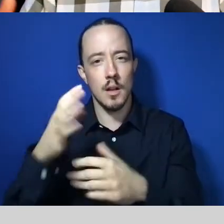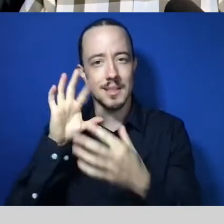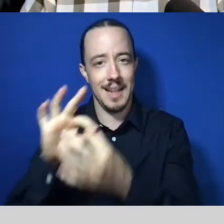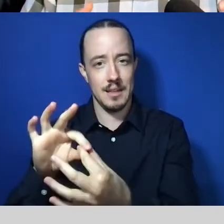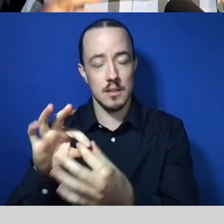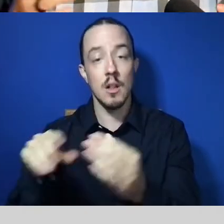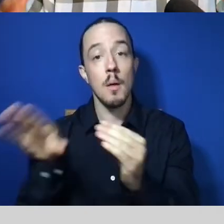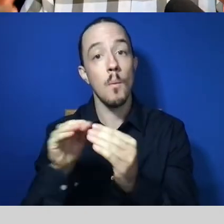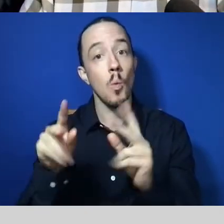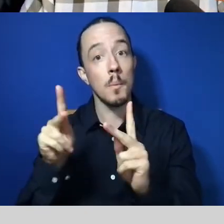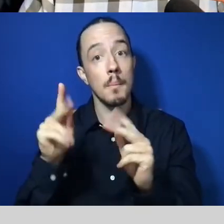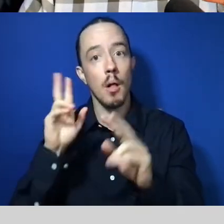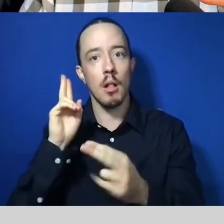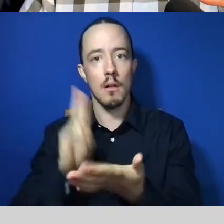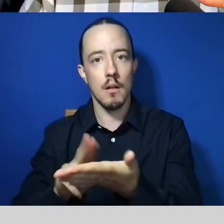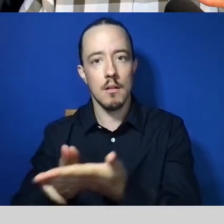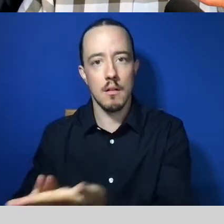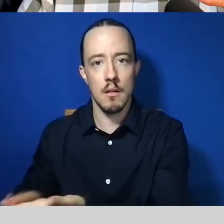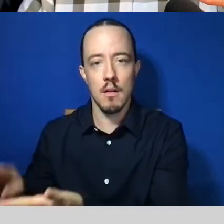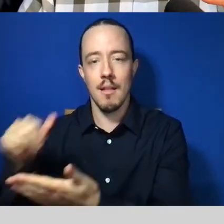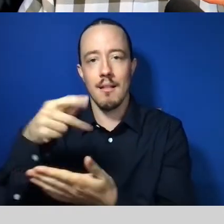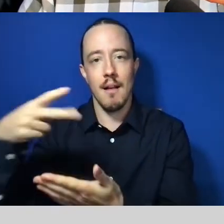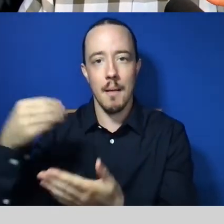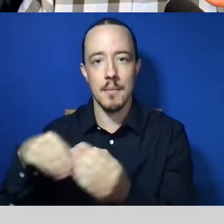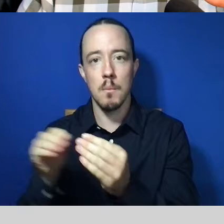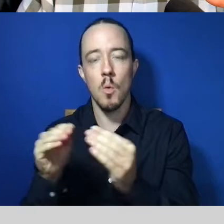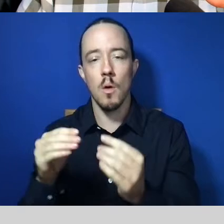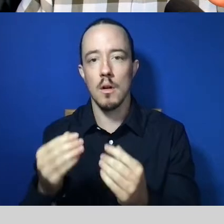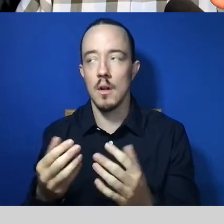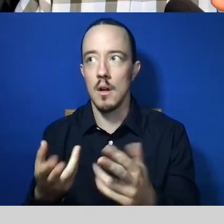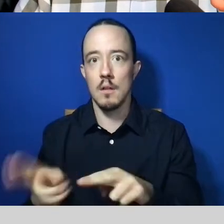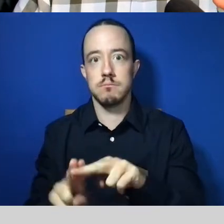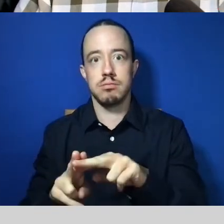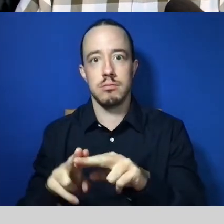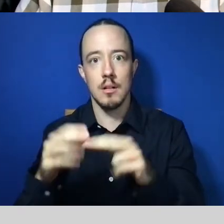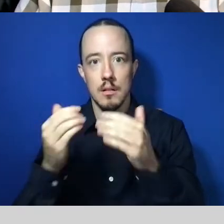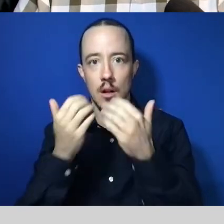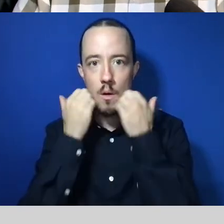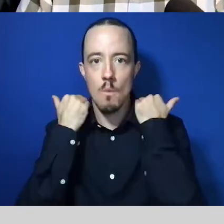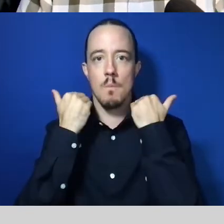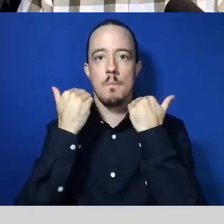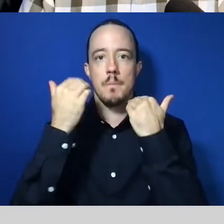we can spin up purely more WebSocket instances to handle those persistent connections,